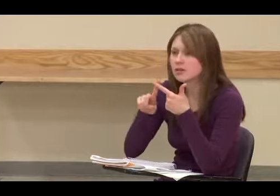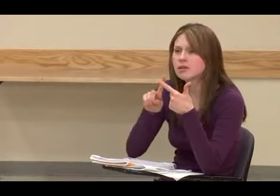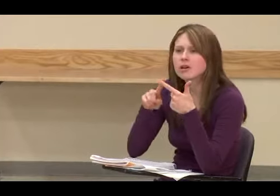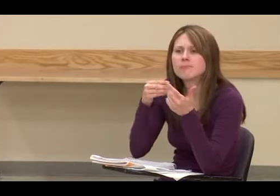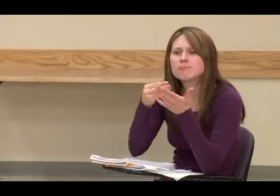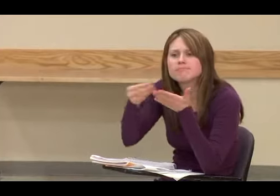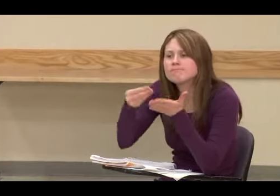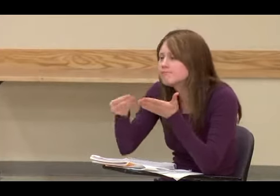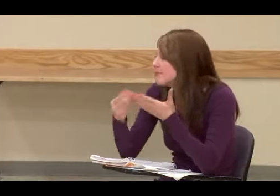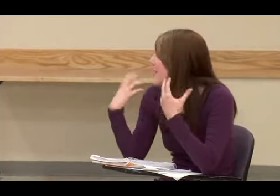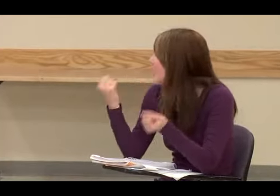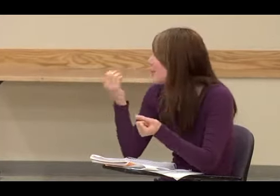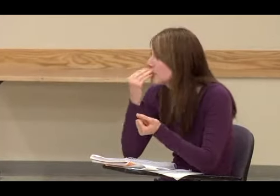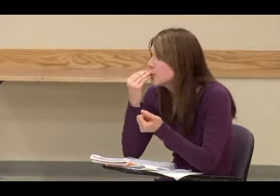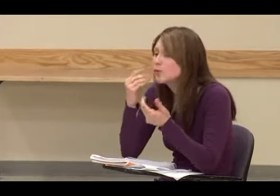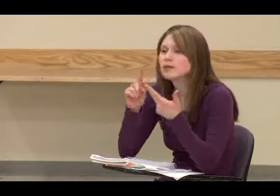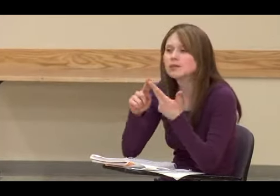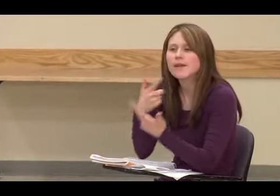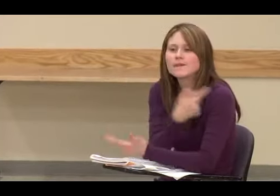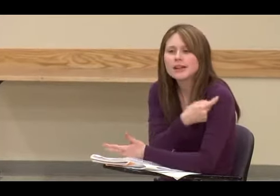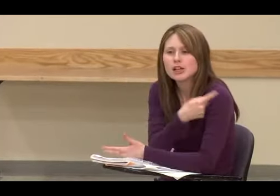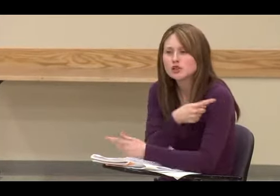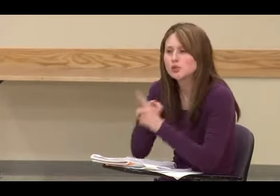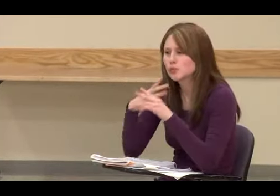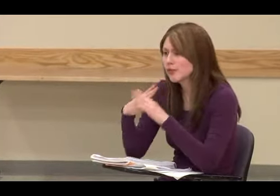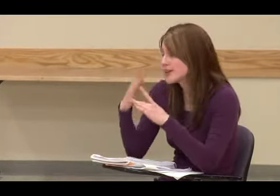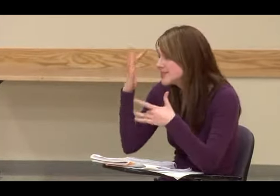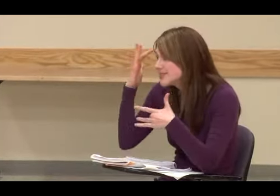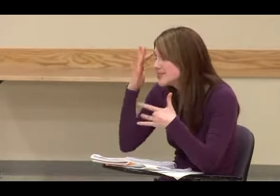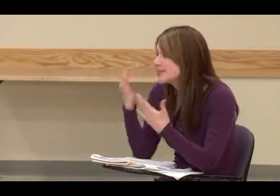or can't afford vaccinations to prevent diseases.